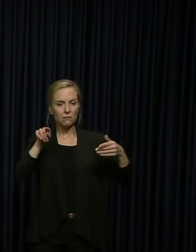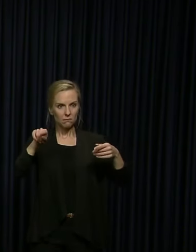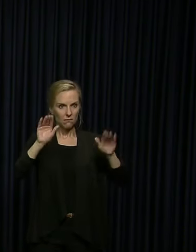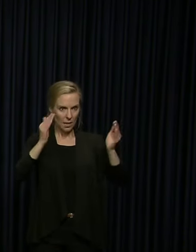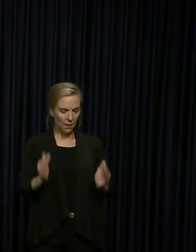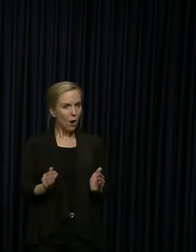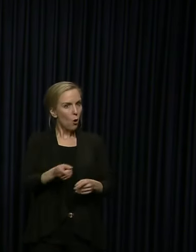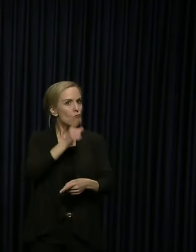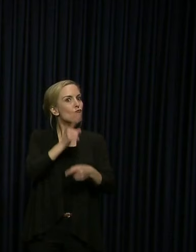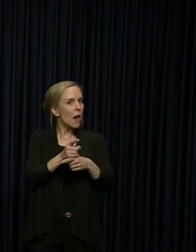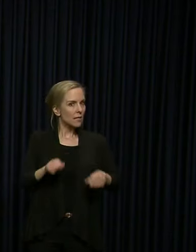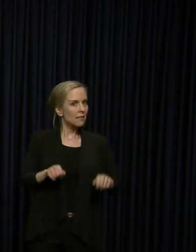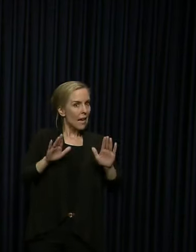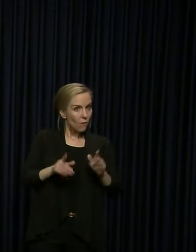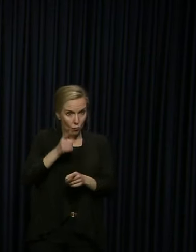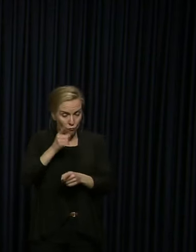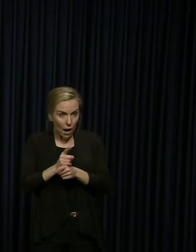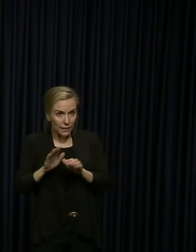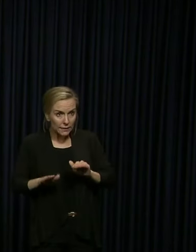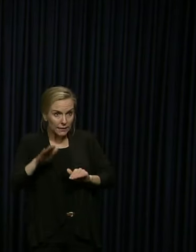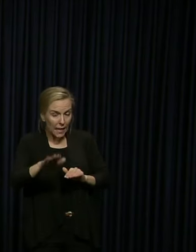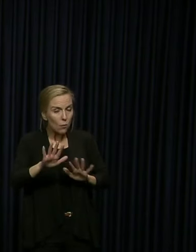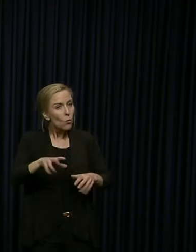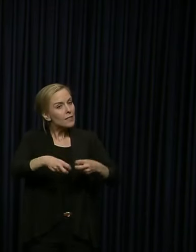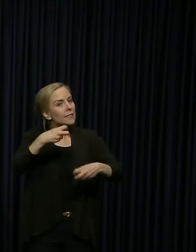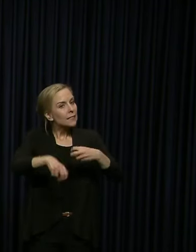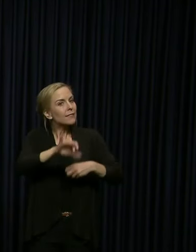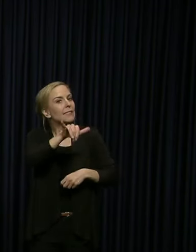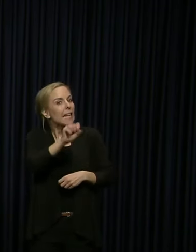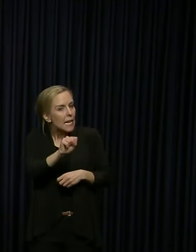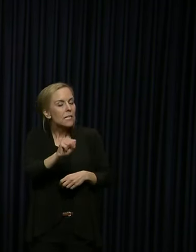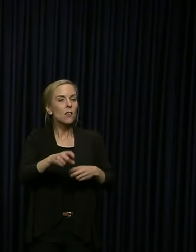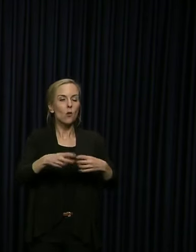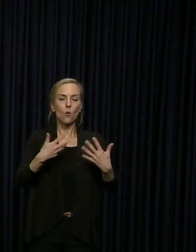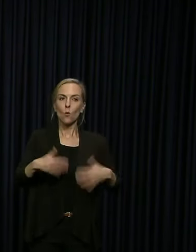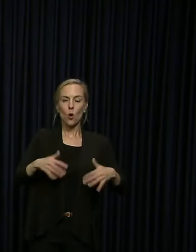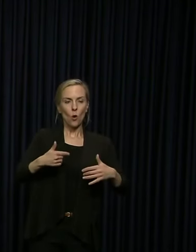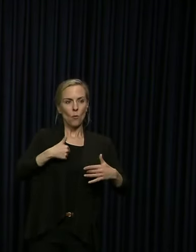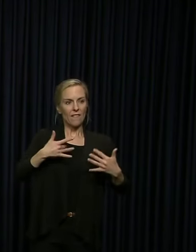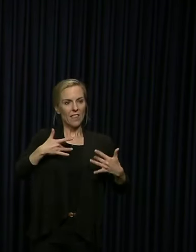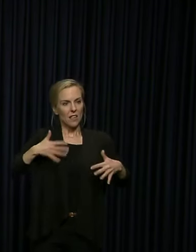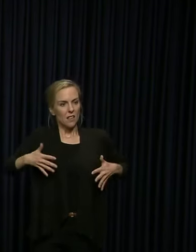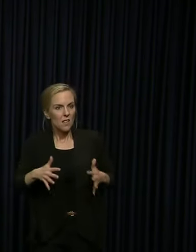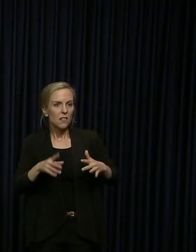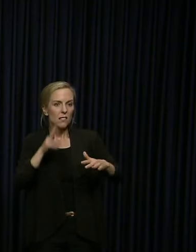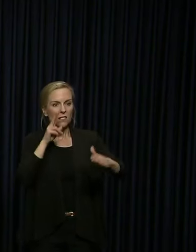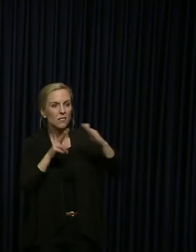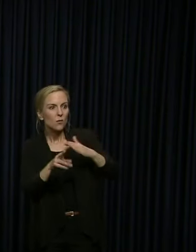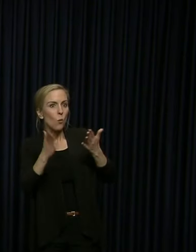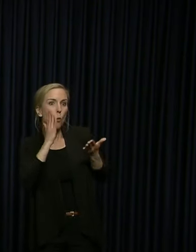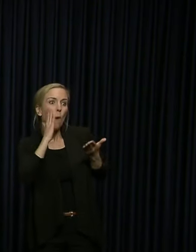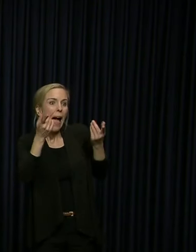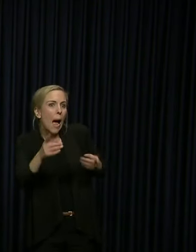PUT A HANDFUL OF US TOGETHER OR YOU PUT 50 PEOPLE TOGETHER AT ANY GATHERING OR EVEN FIVE